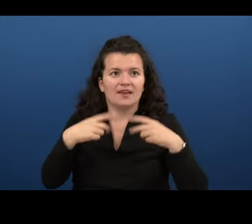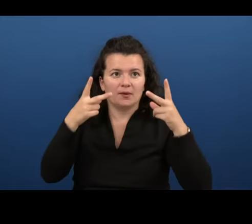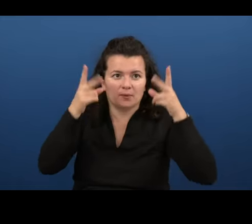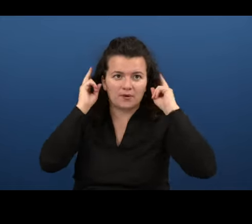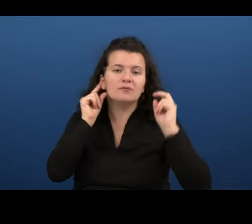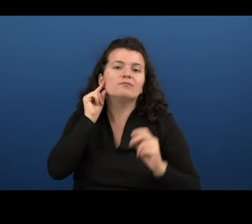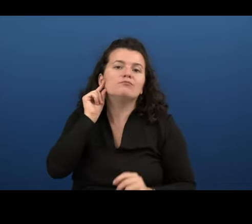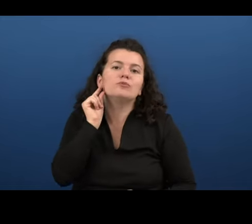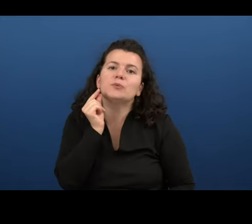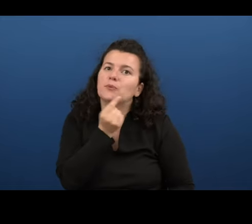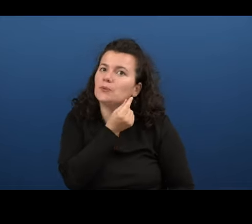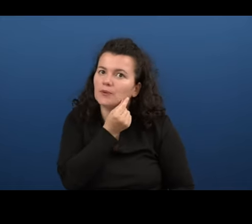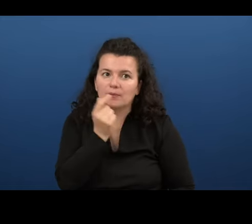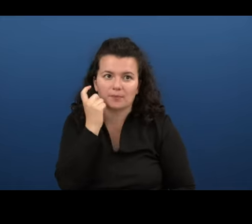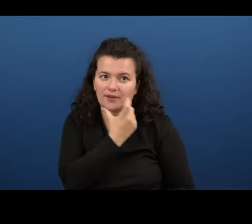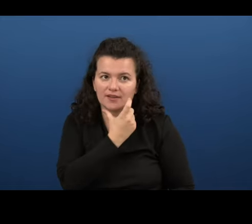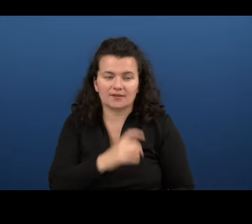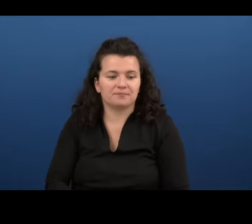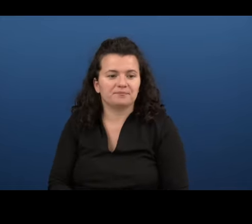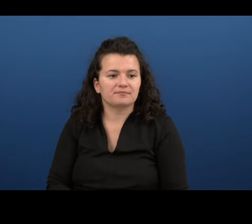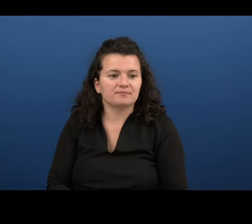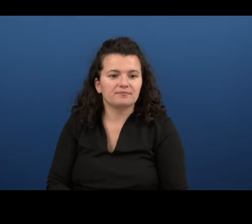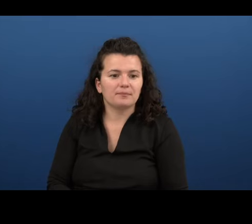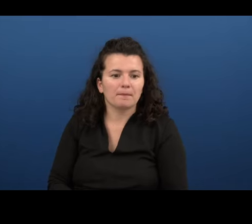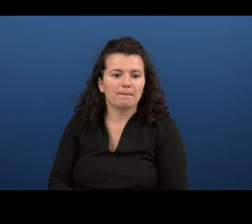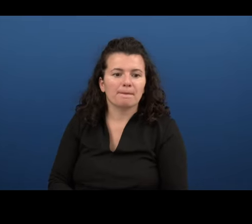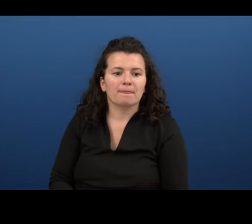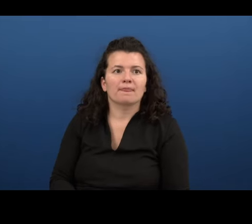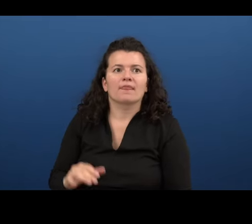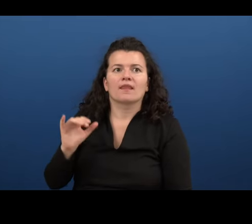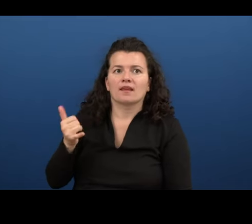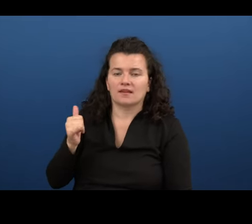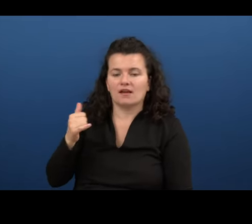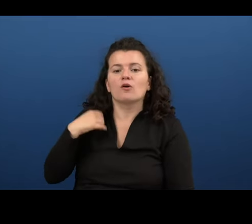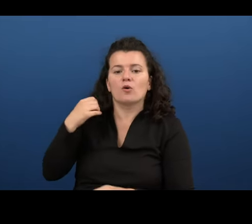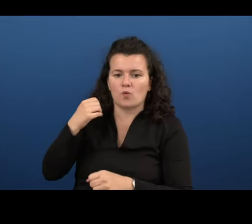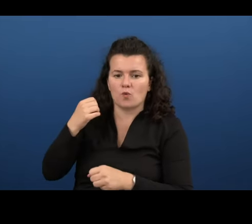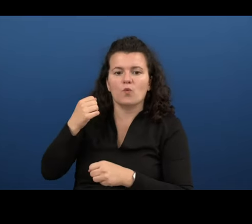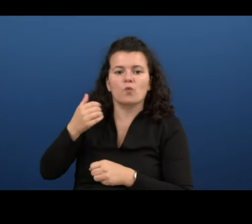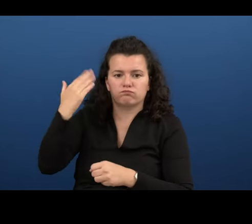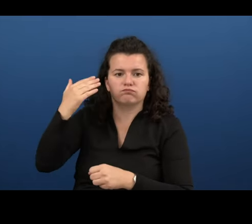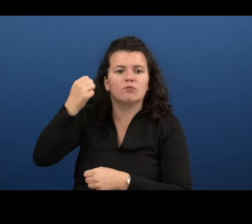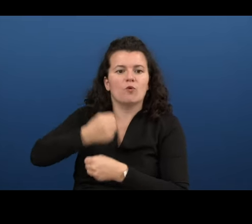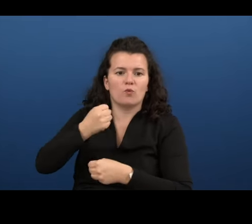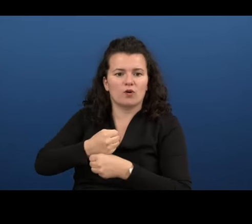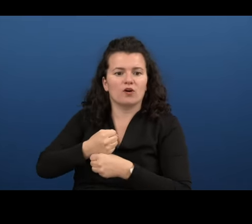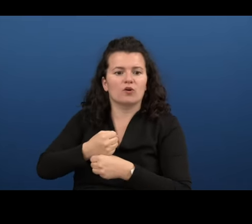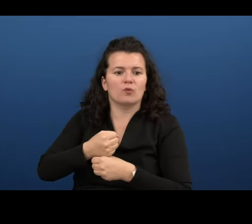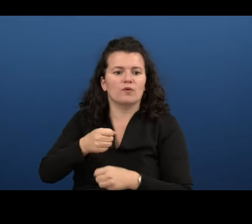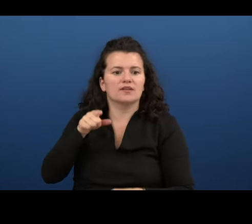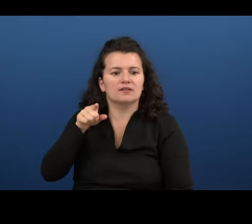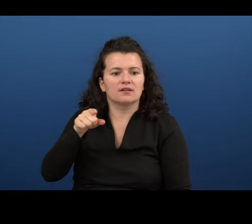14:26:38 So yes, we've been working with 01 talent is the main partner in Africa, looking